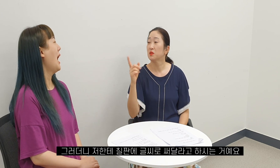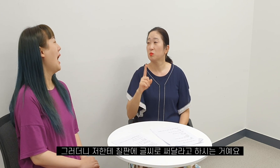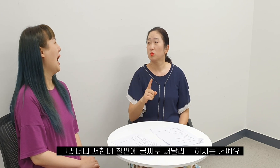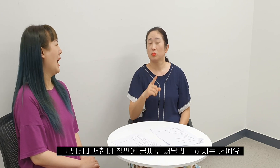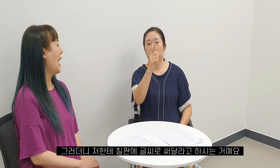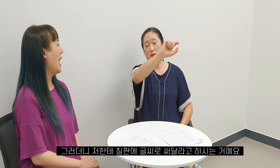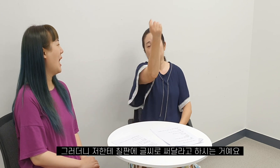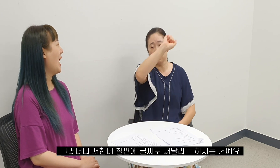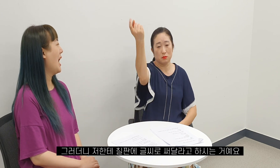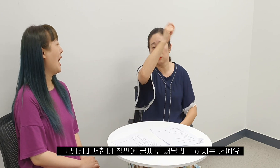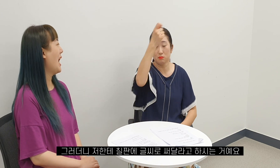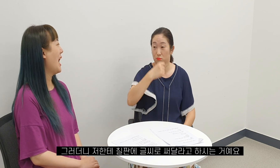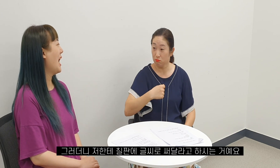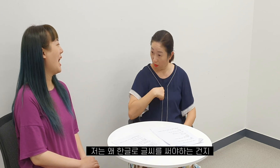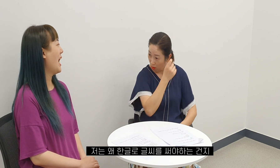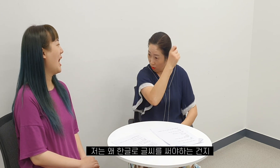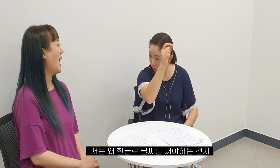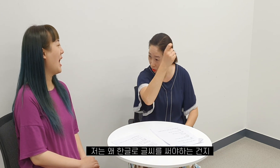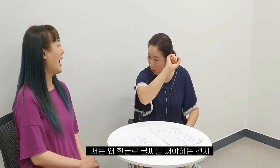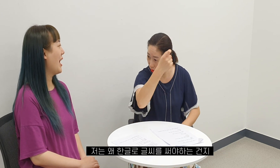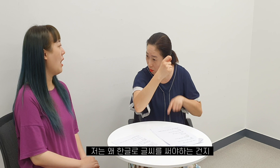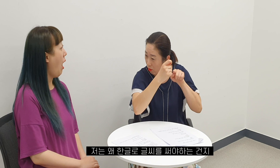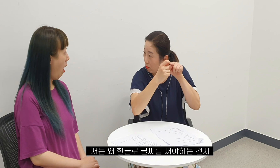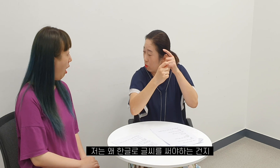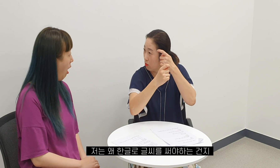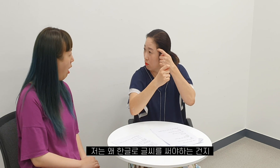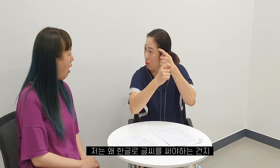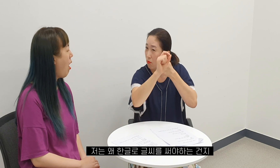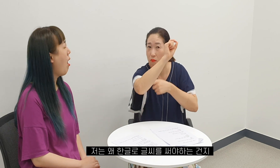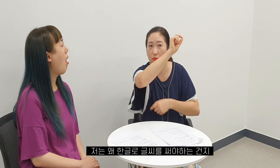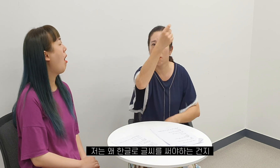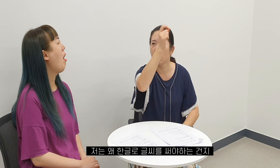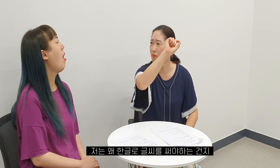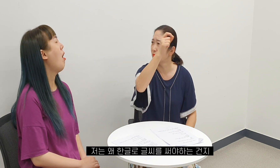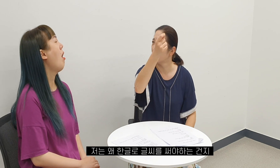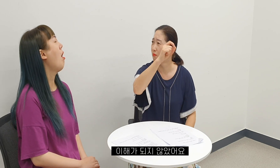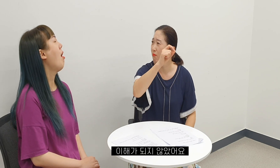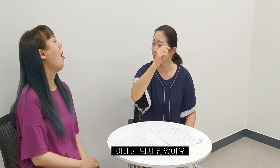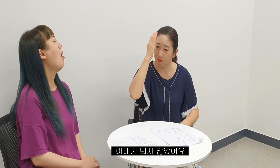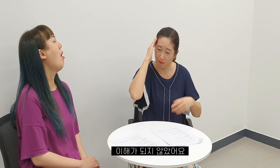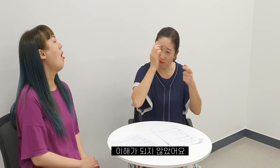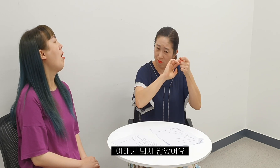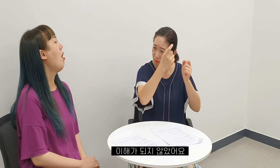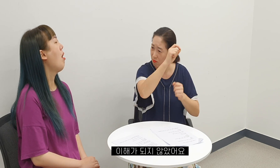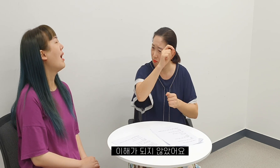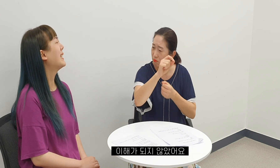Then he asked me to write what he was saying to me on the blackboard. I didn't understand why I had to write in Korean.